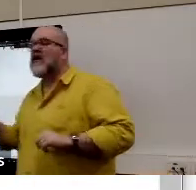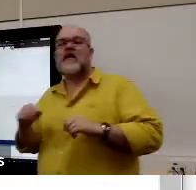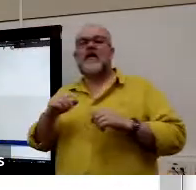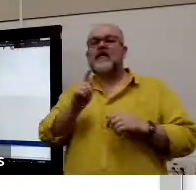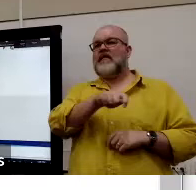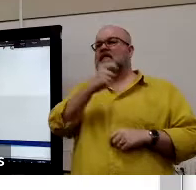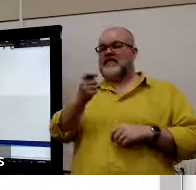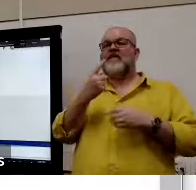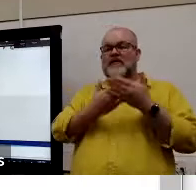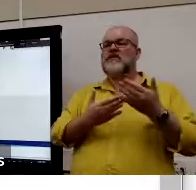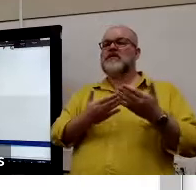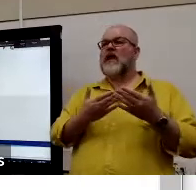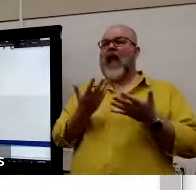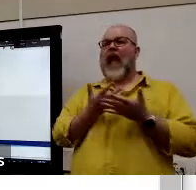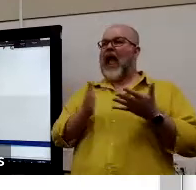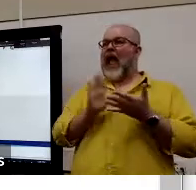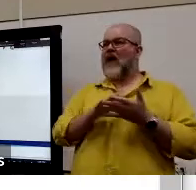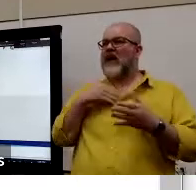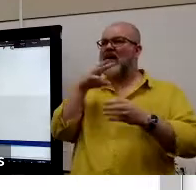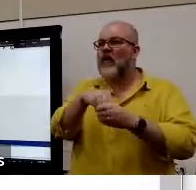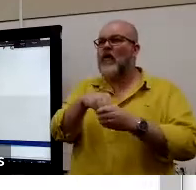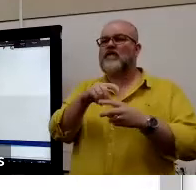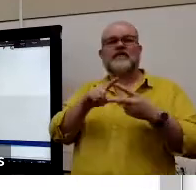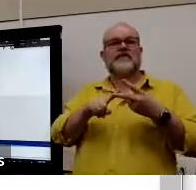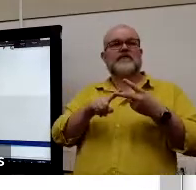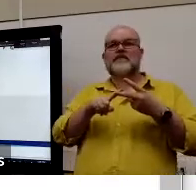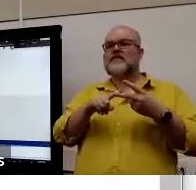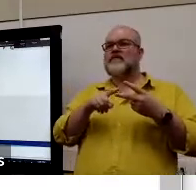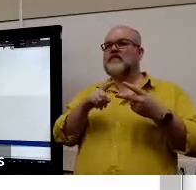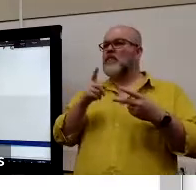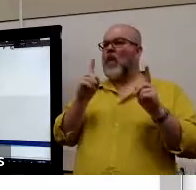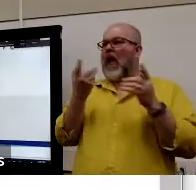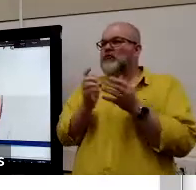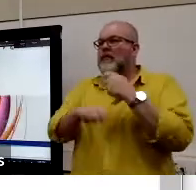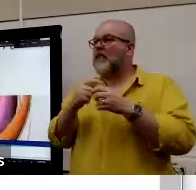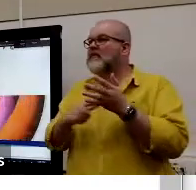So then how do we get involved? That's what may someone ask.